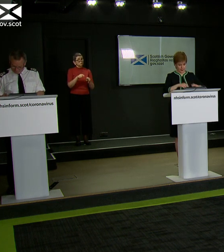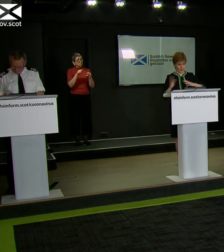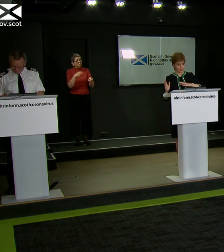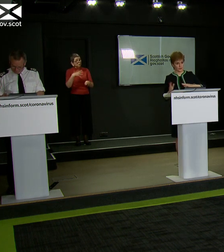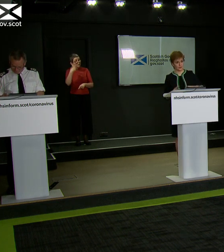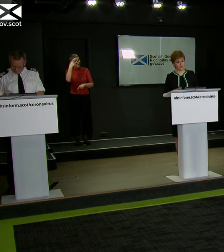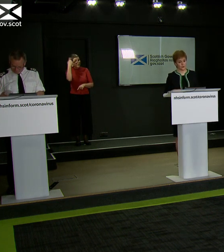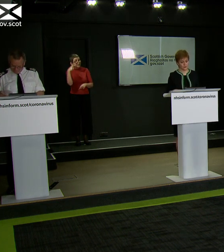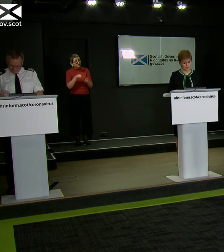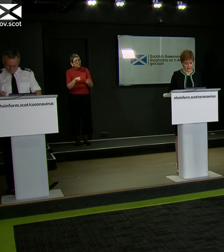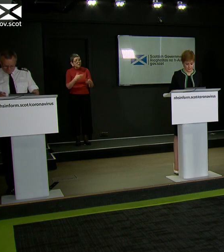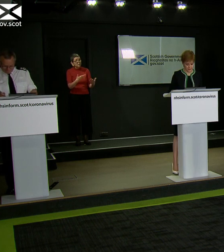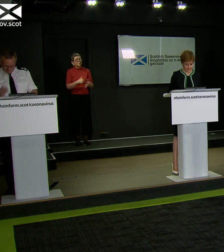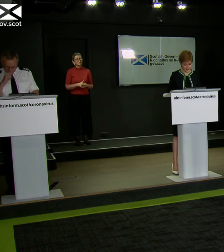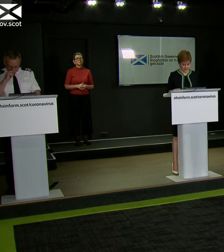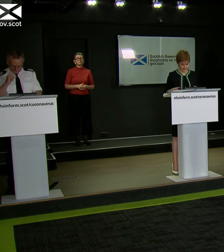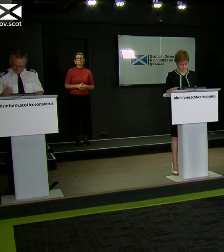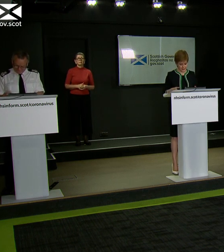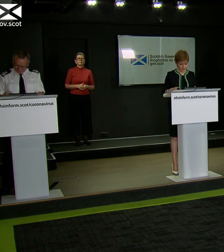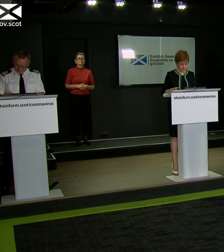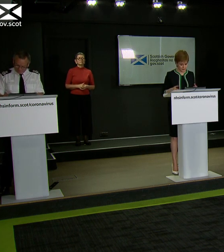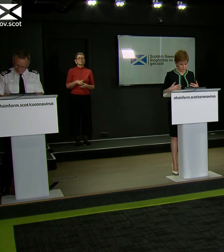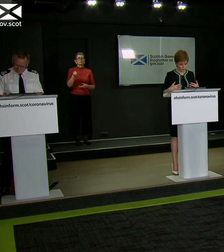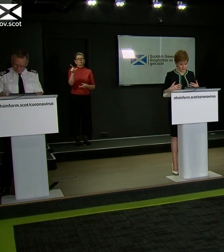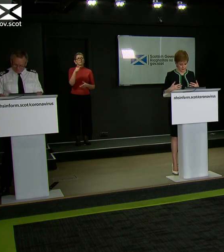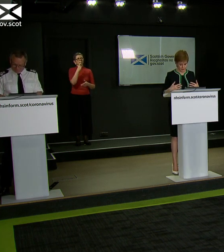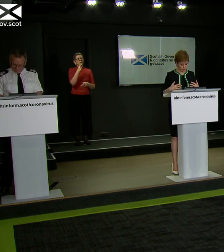I will hand over to the Chief Constable to answer that substantively, but we obviously